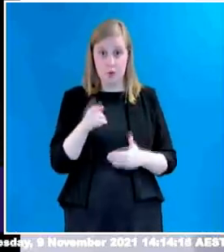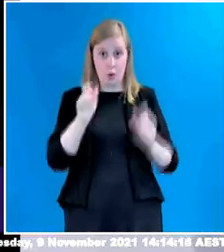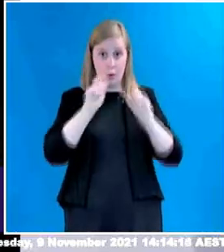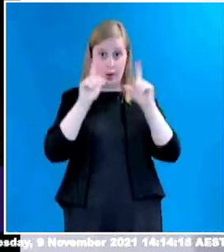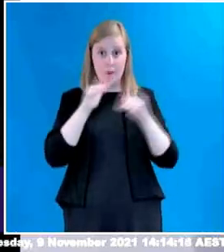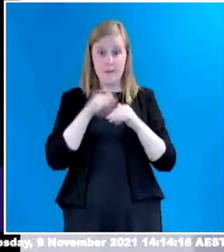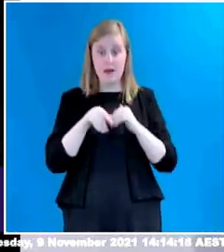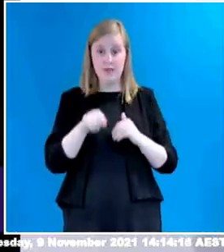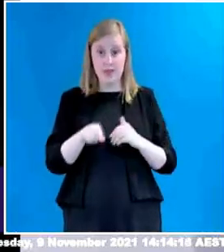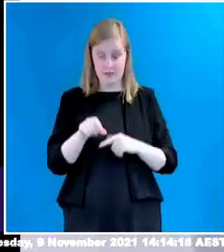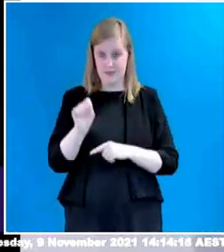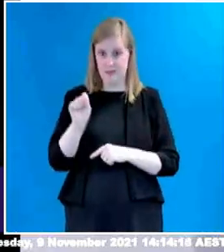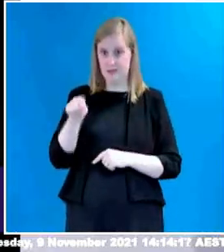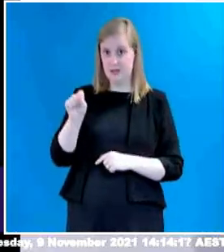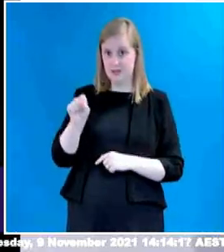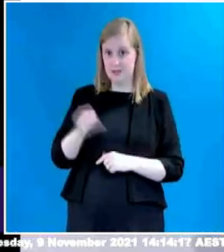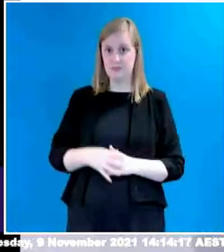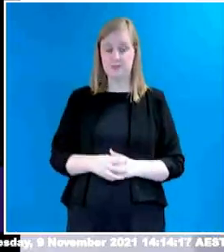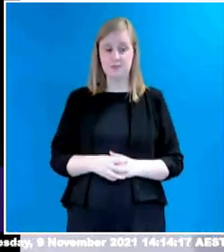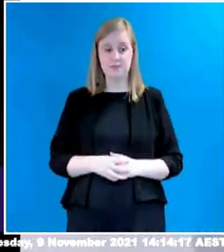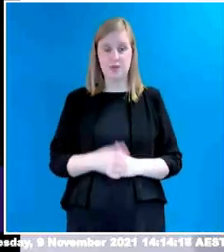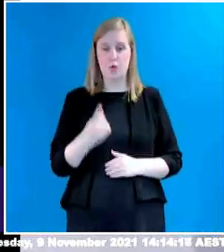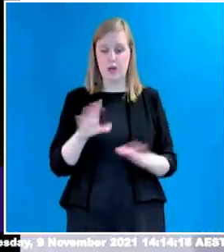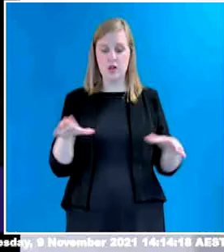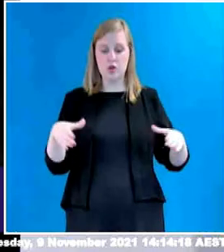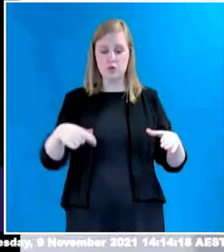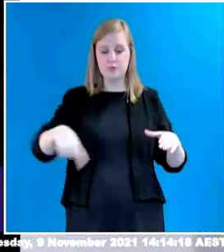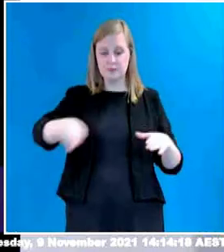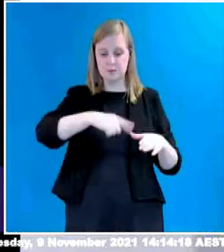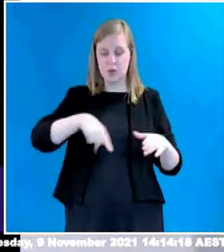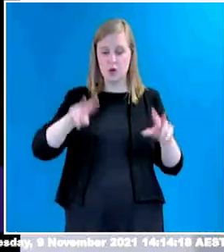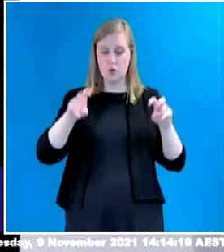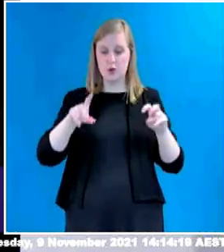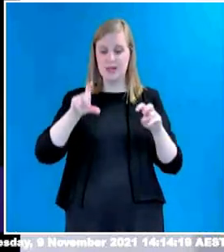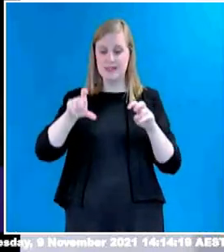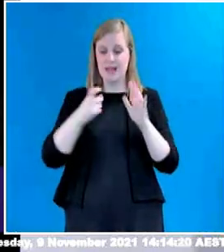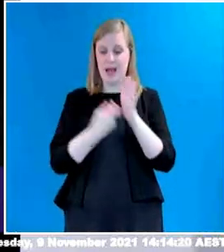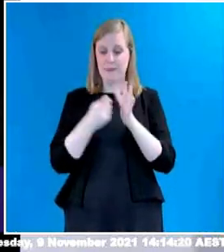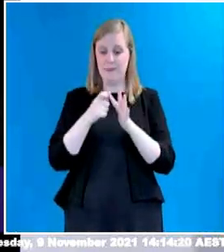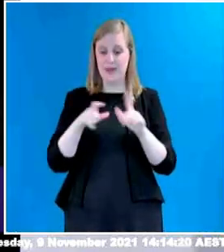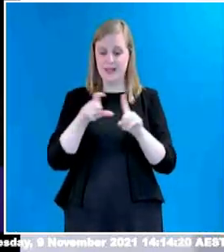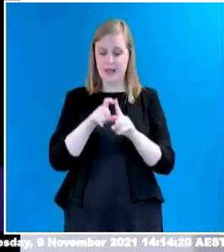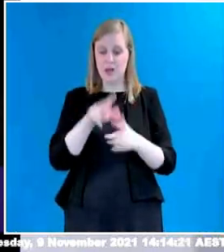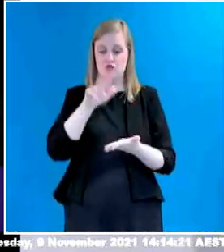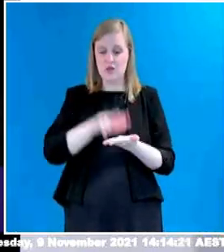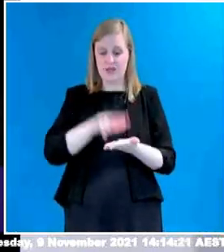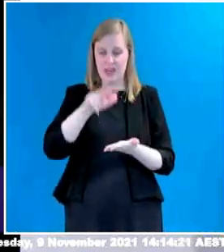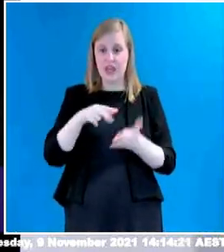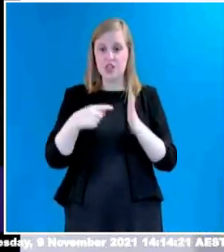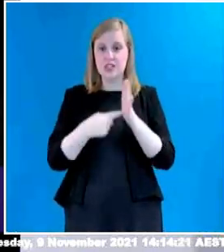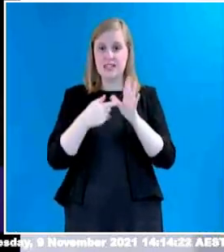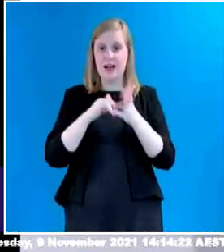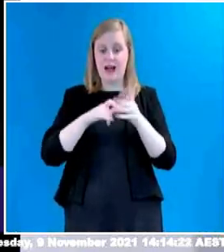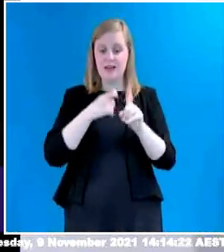There was a body called the CRPD Ratification Task Force. Is that something you are familiar with?